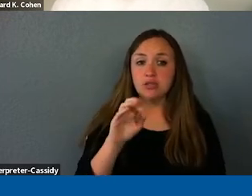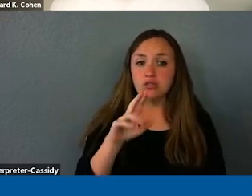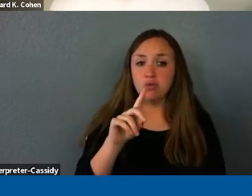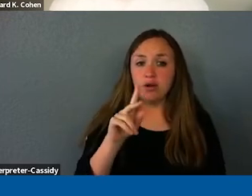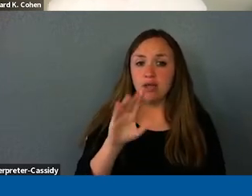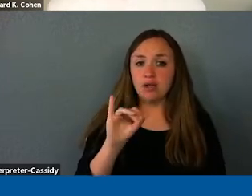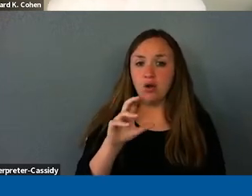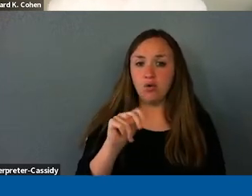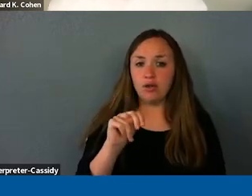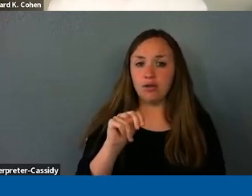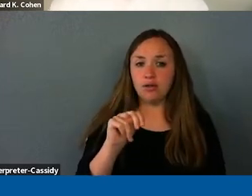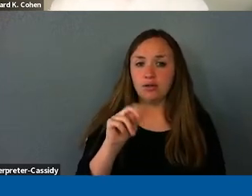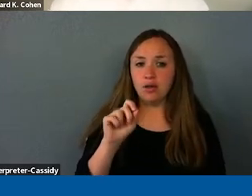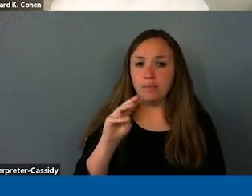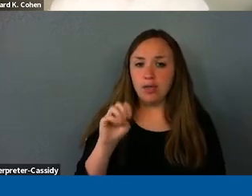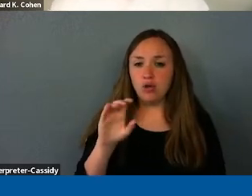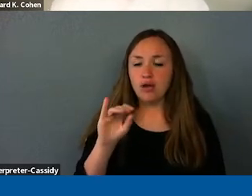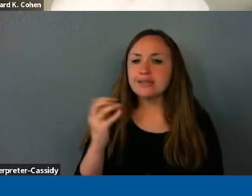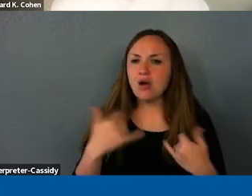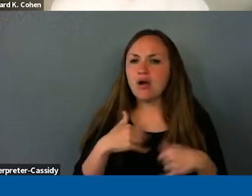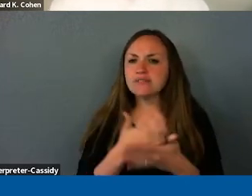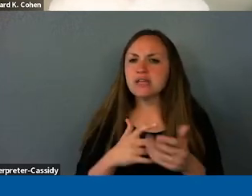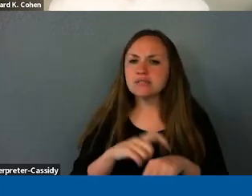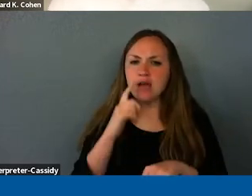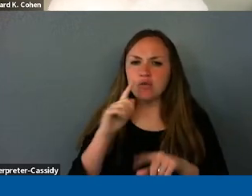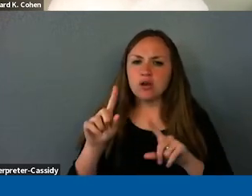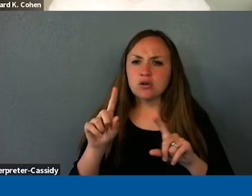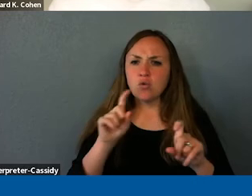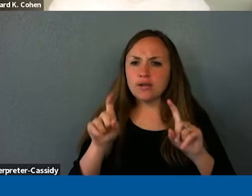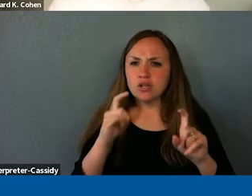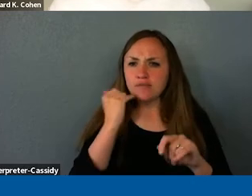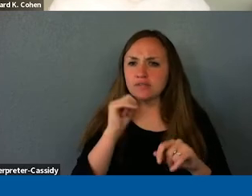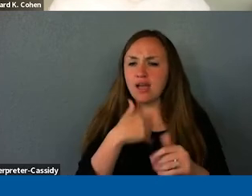So, we have some time for some questions. And if not, have a great rest of the day.